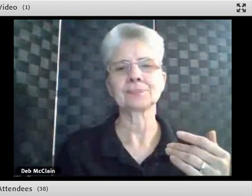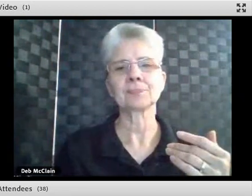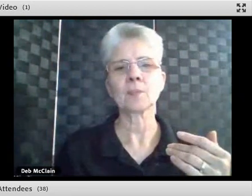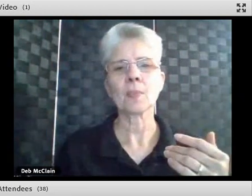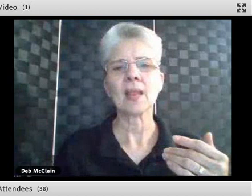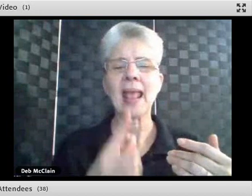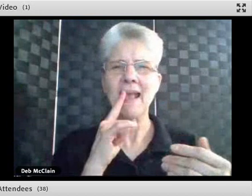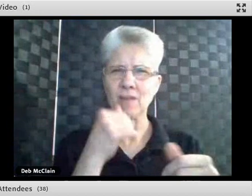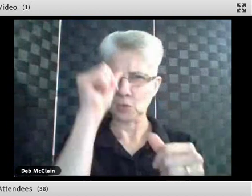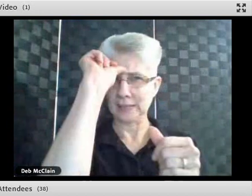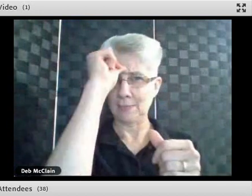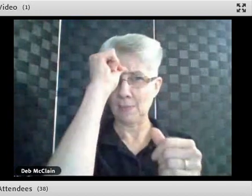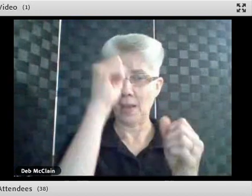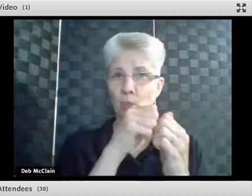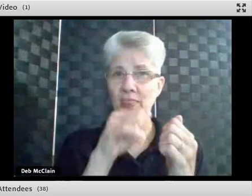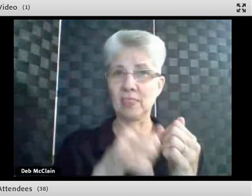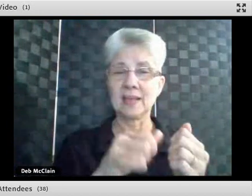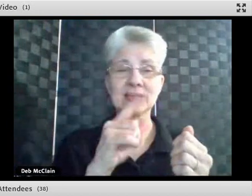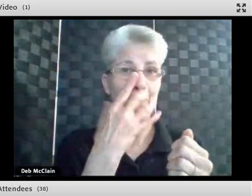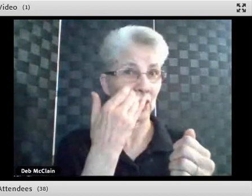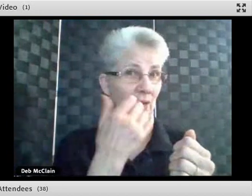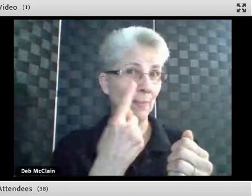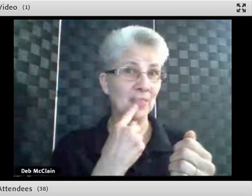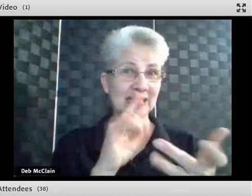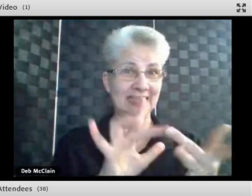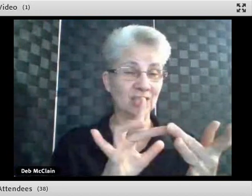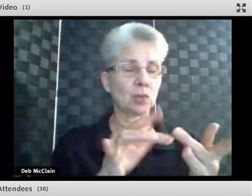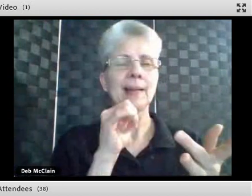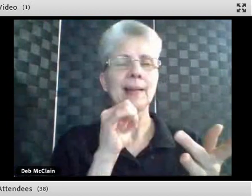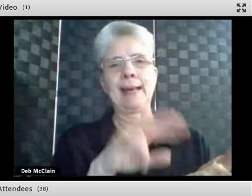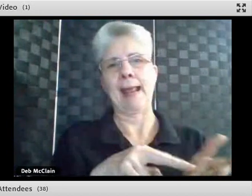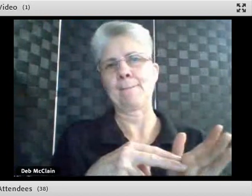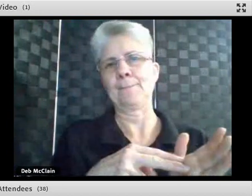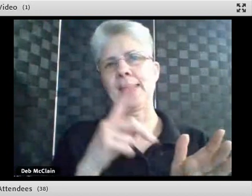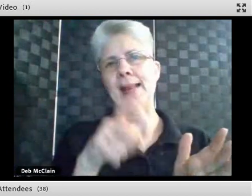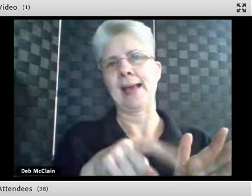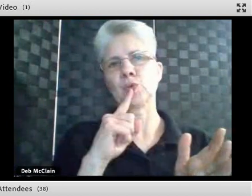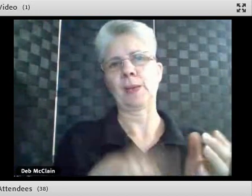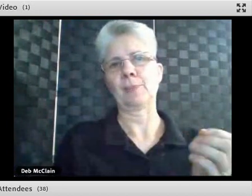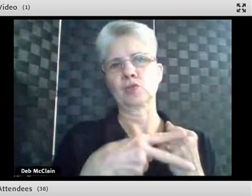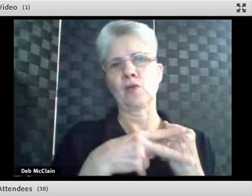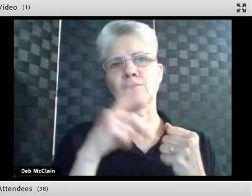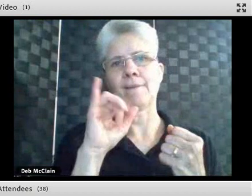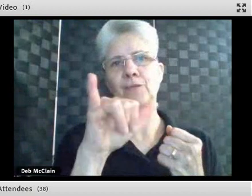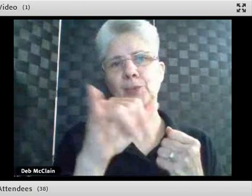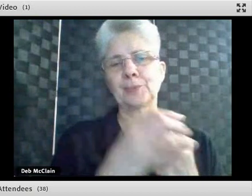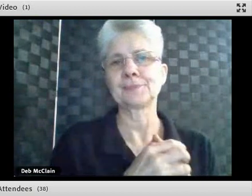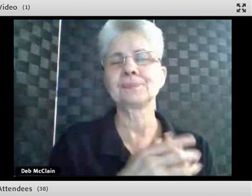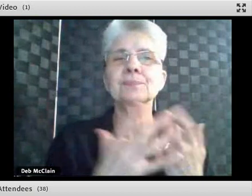Something to keep in mind with this is that just because something is digital does not mean it has to be preserved forever.